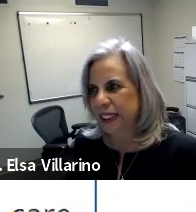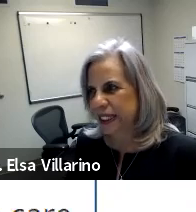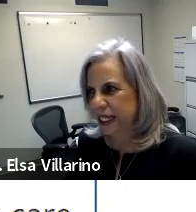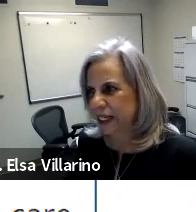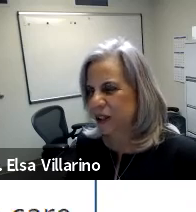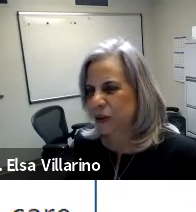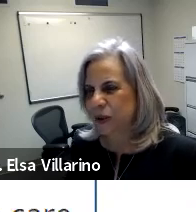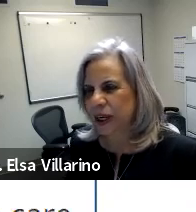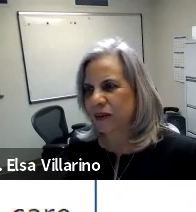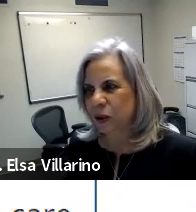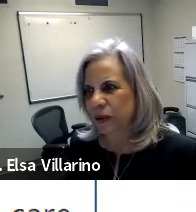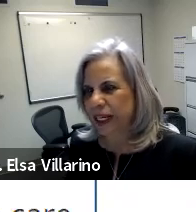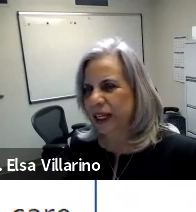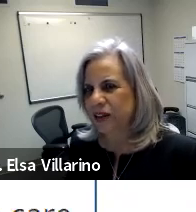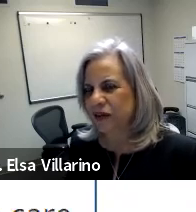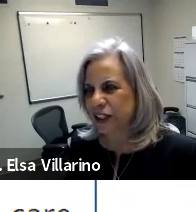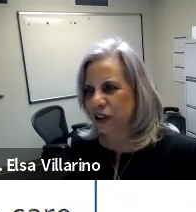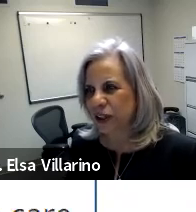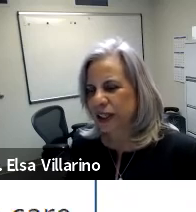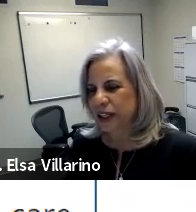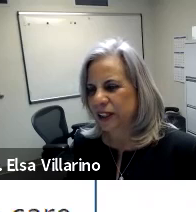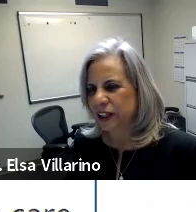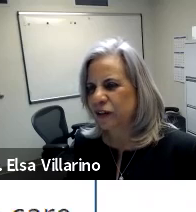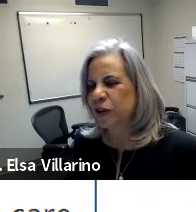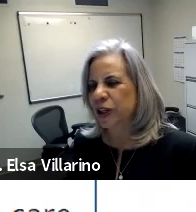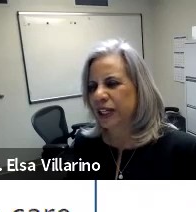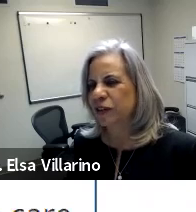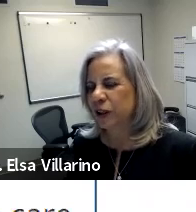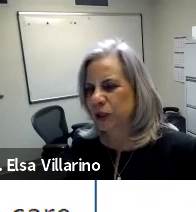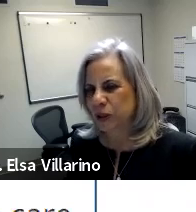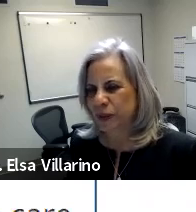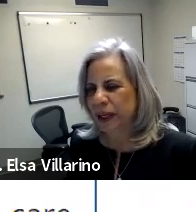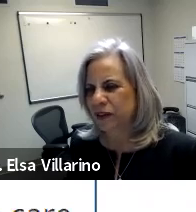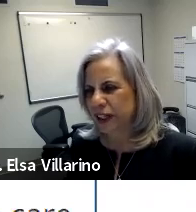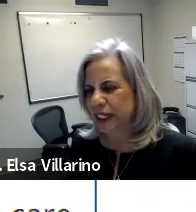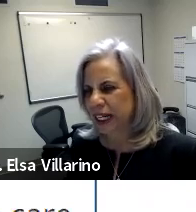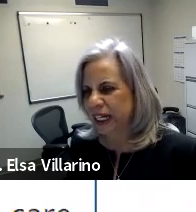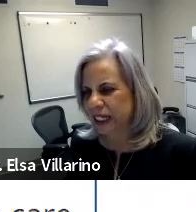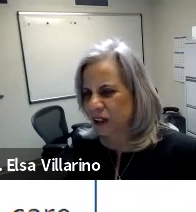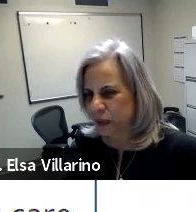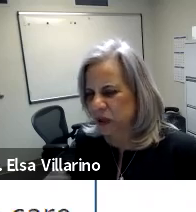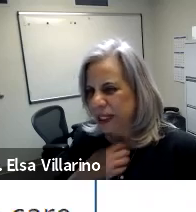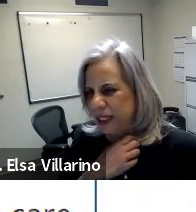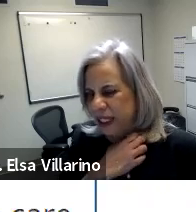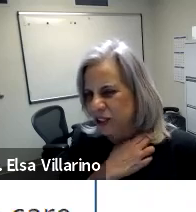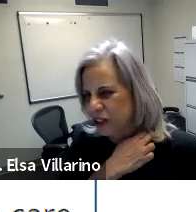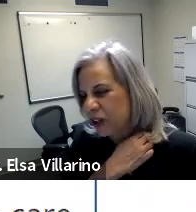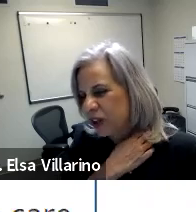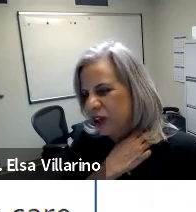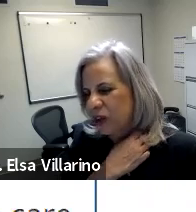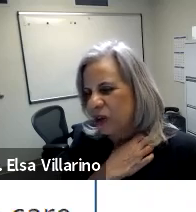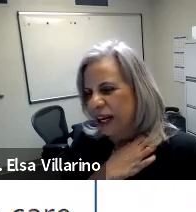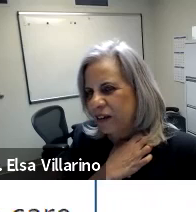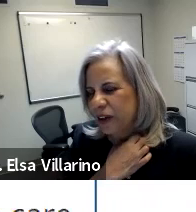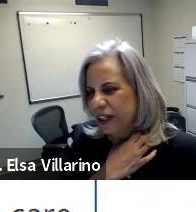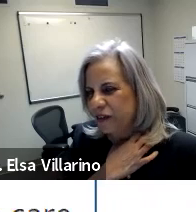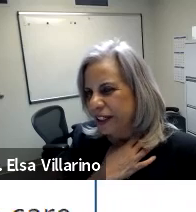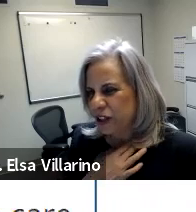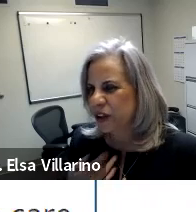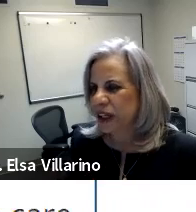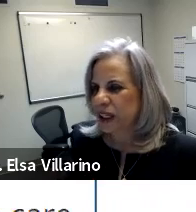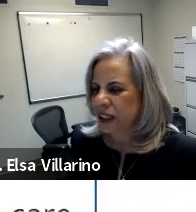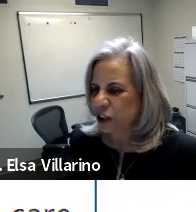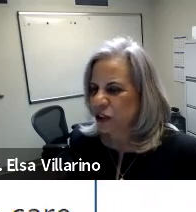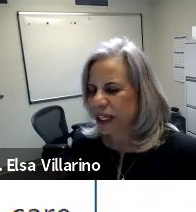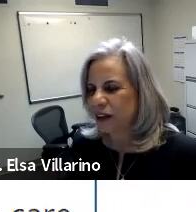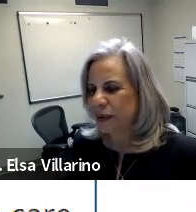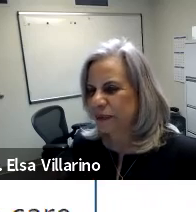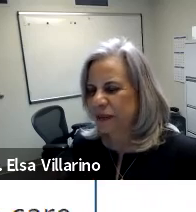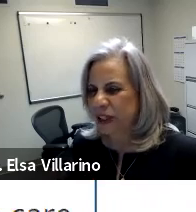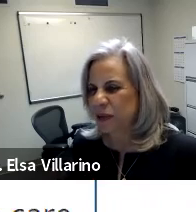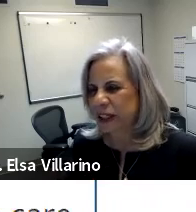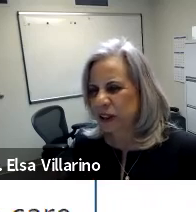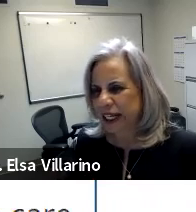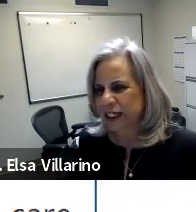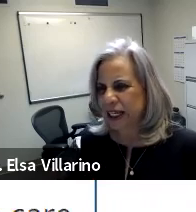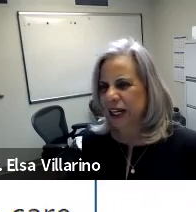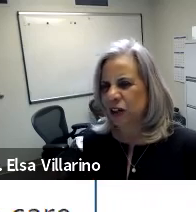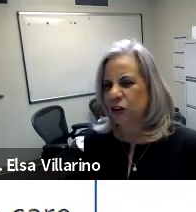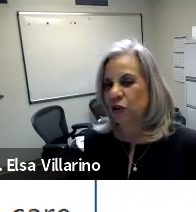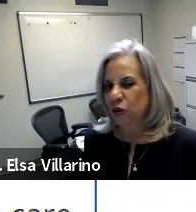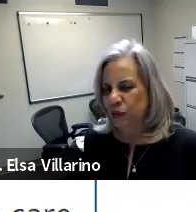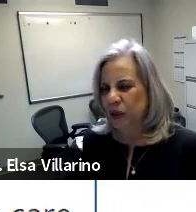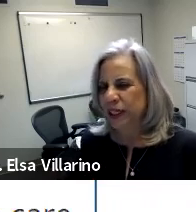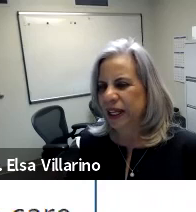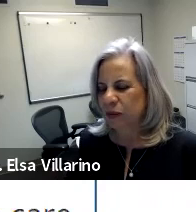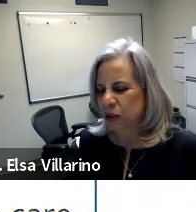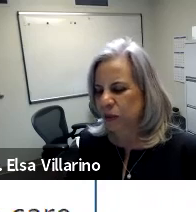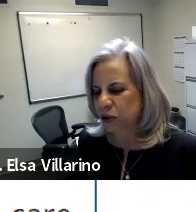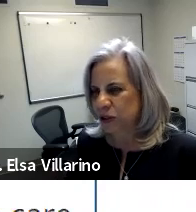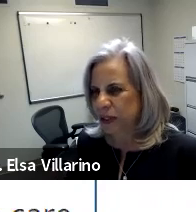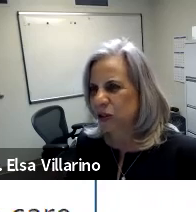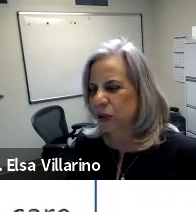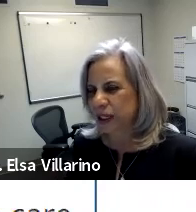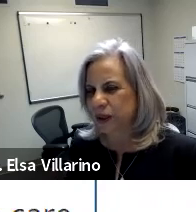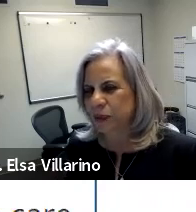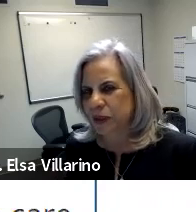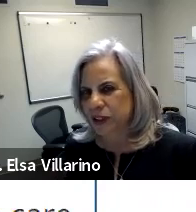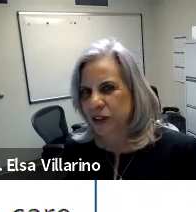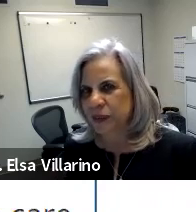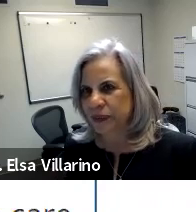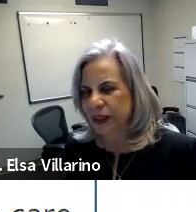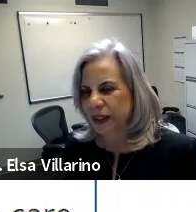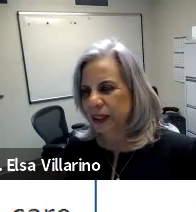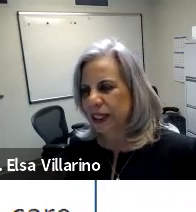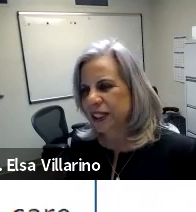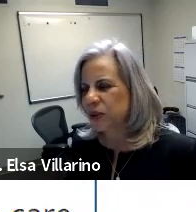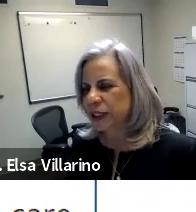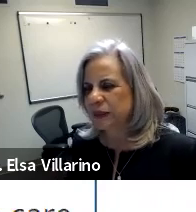Dr. Elsa Villarino: vaccinated or have already had the infection and, therefore, if they were to get infected again either post vaccination or after an infection they usually get up a very mild case in normally not able to be transmitted to another person, the next one.